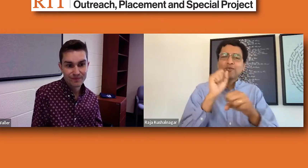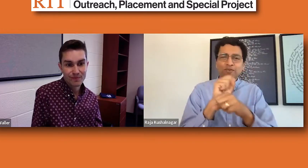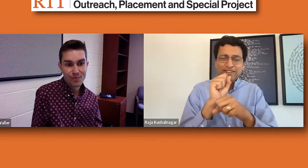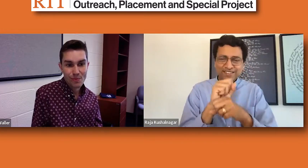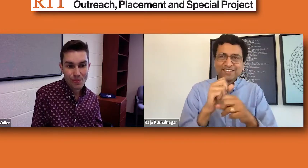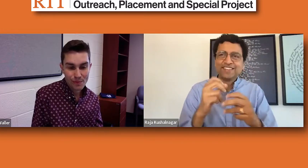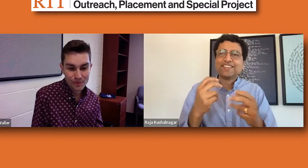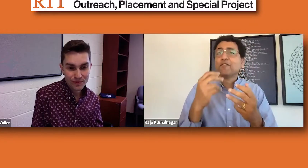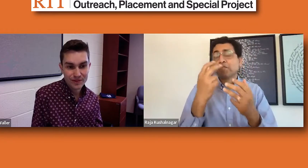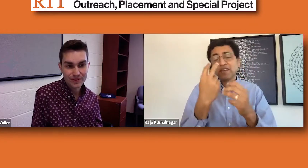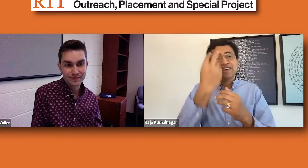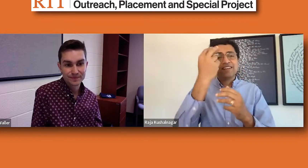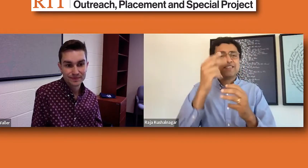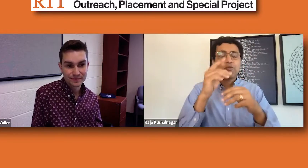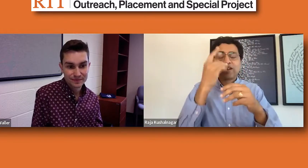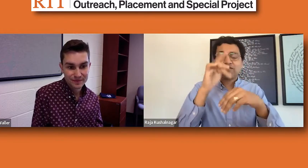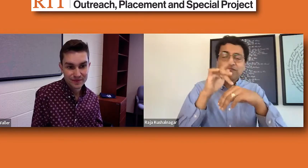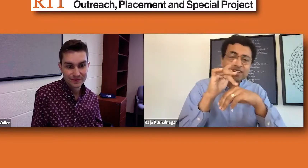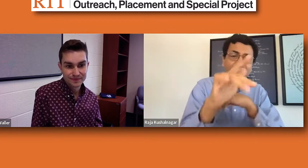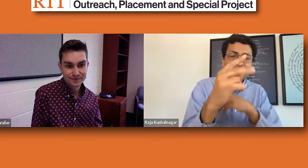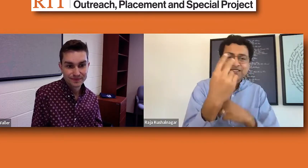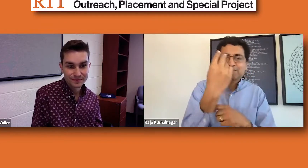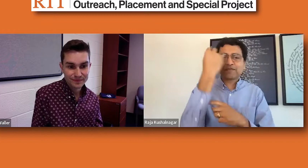I really want to know how the world works.